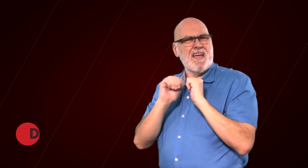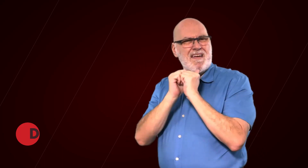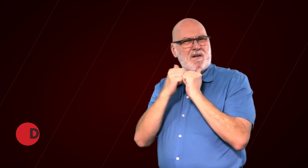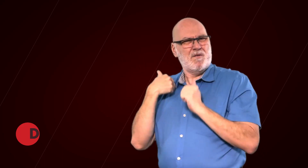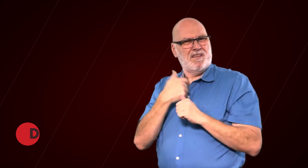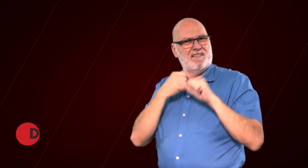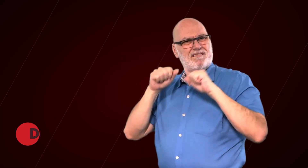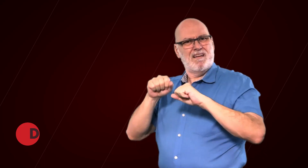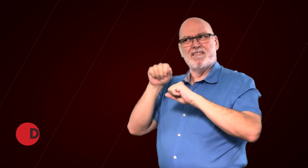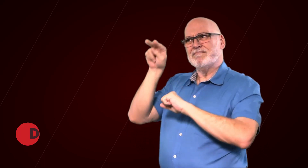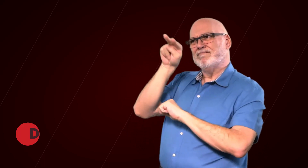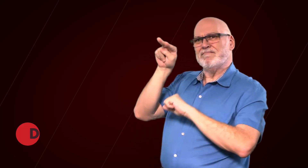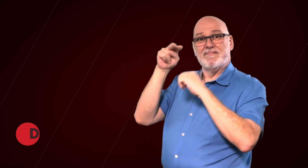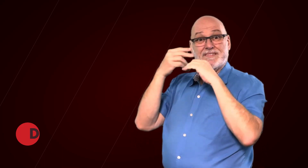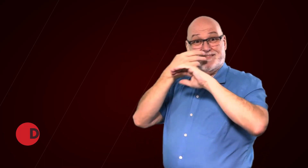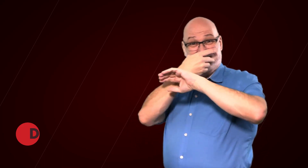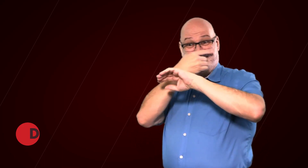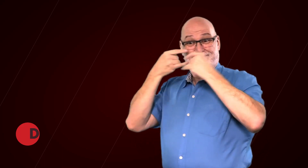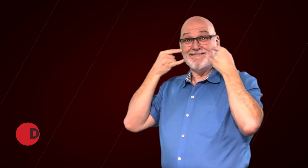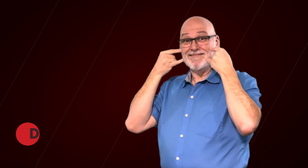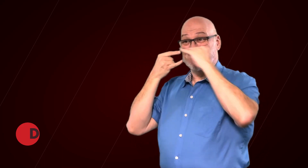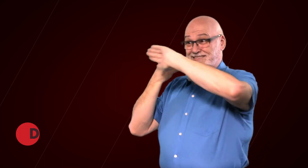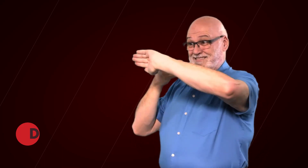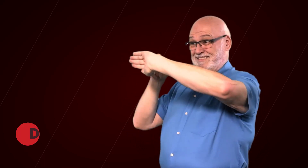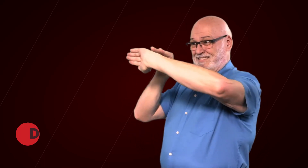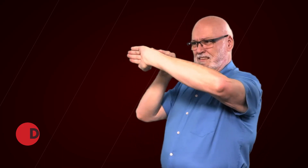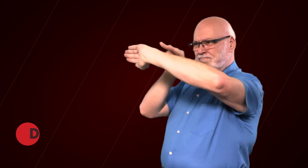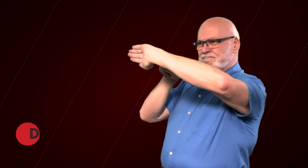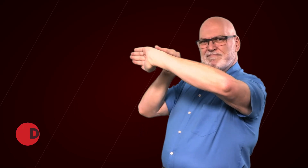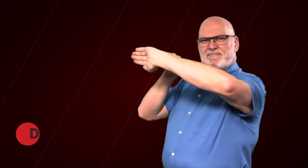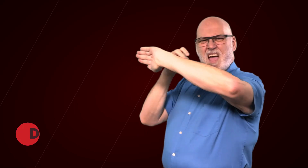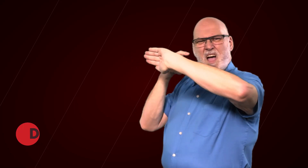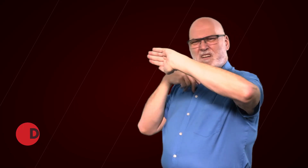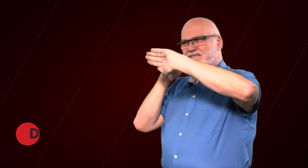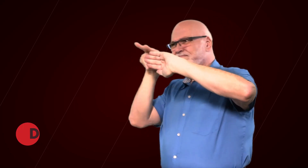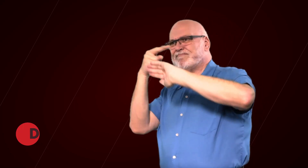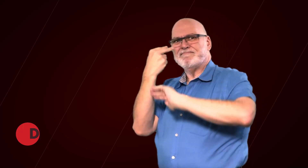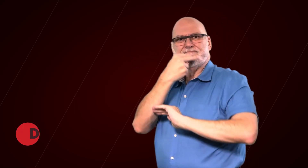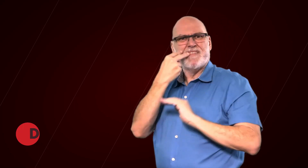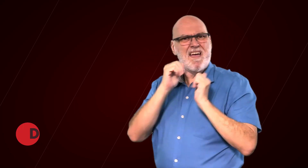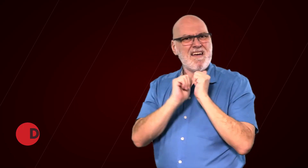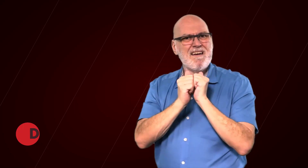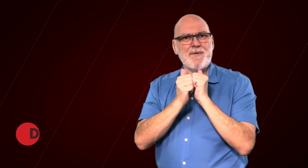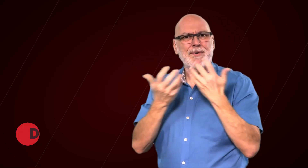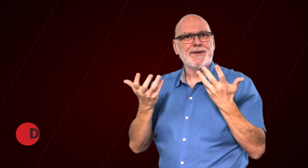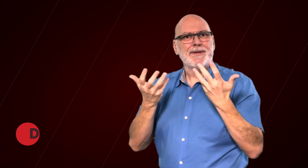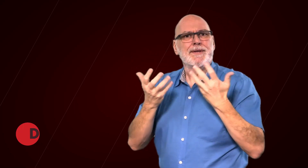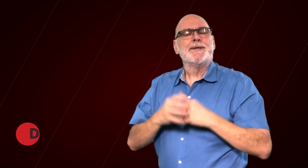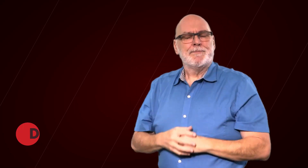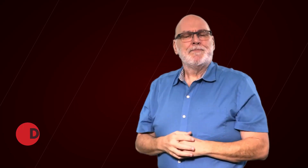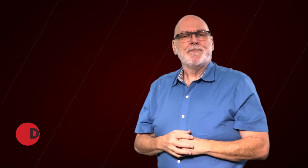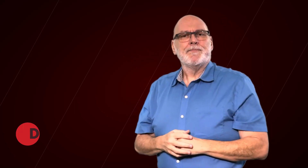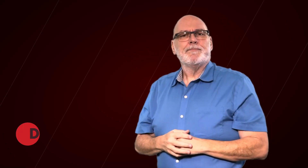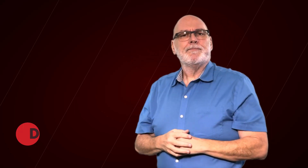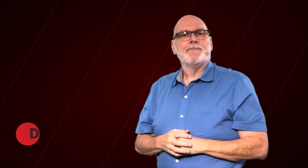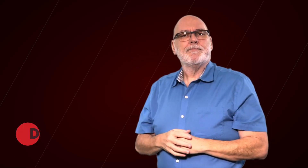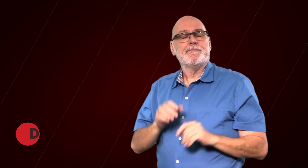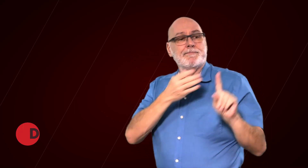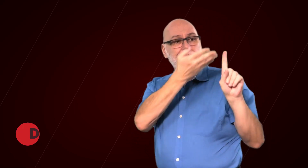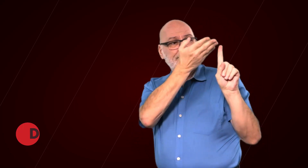How can we lipread behind a face mask?